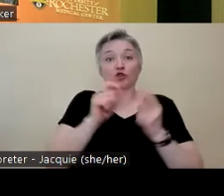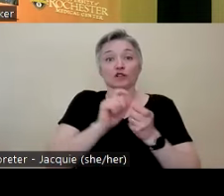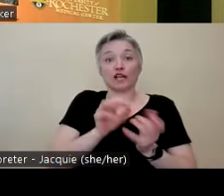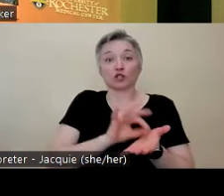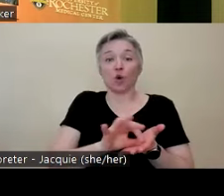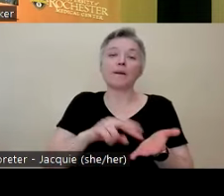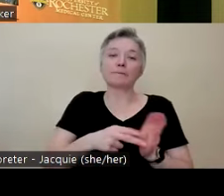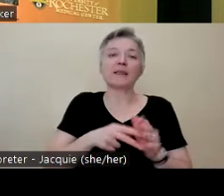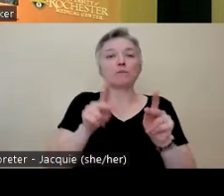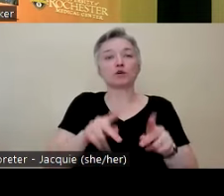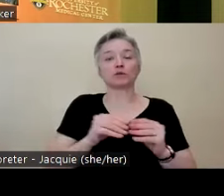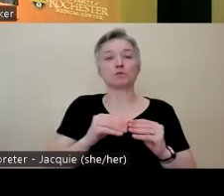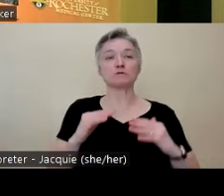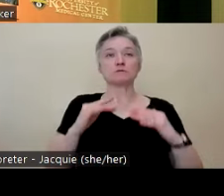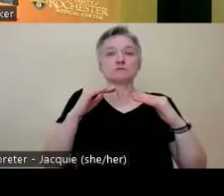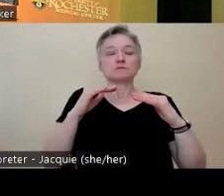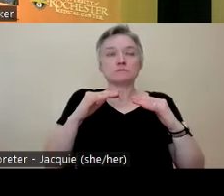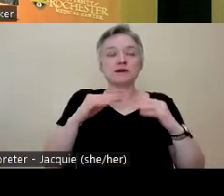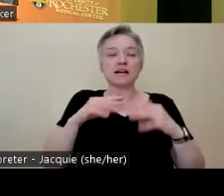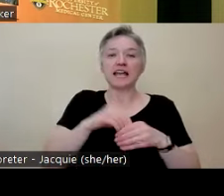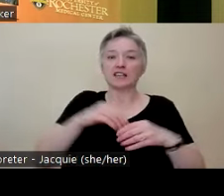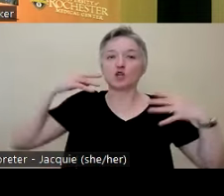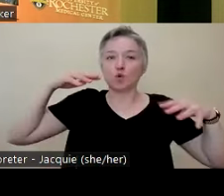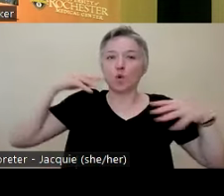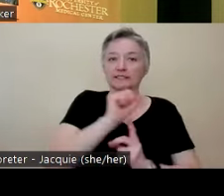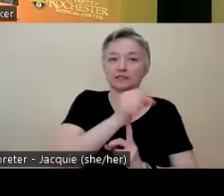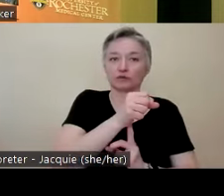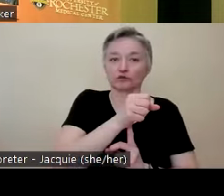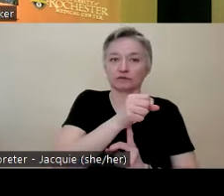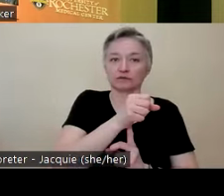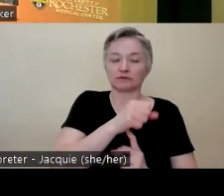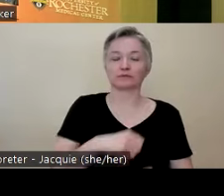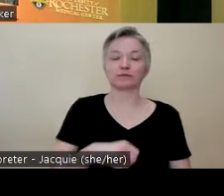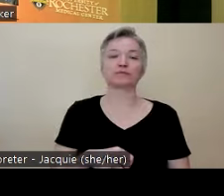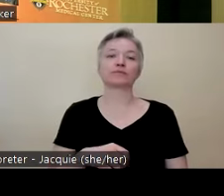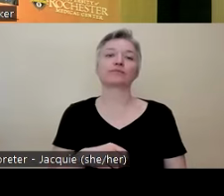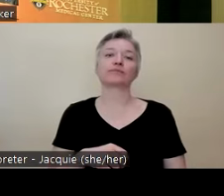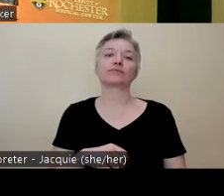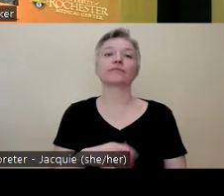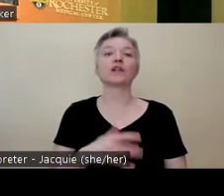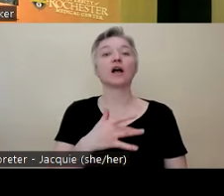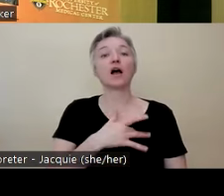aroused in the noise condition relative to quiet heart rate and skin conductance change scores were